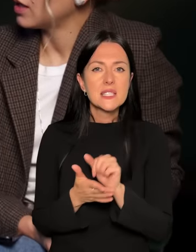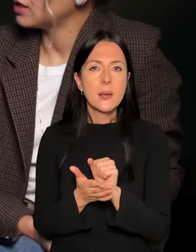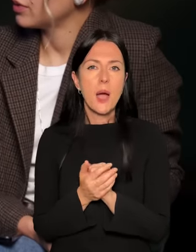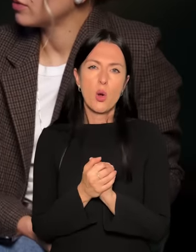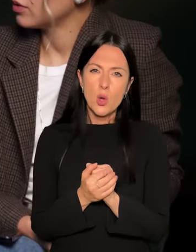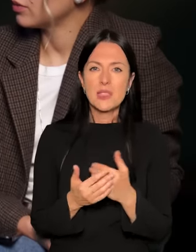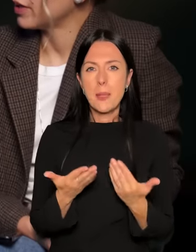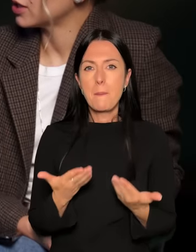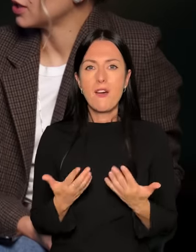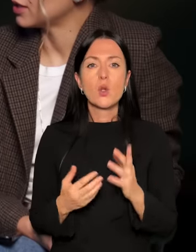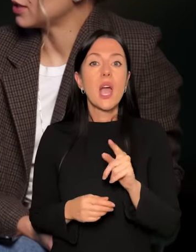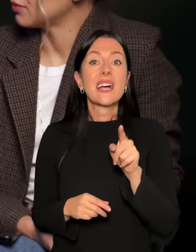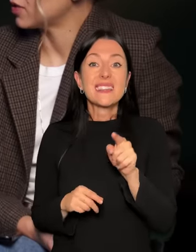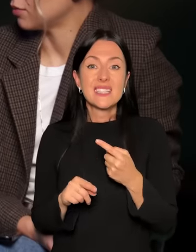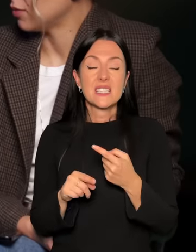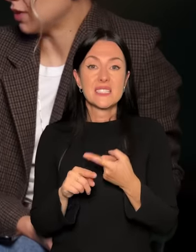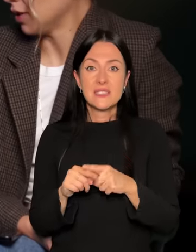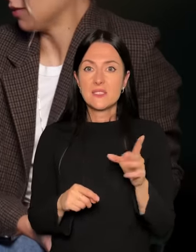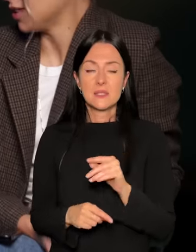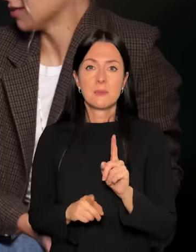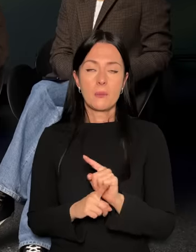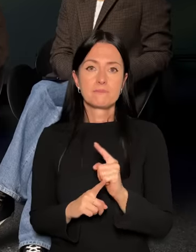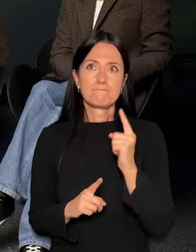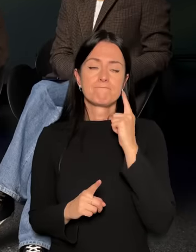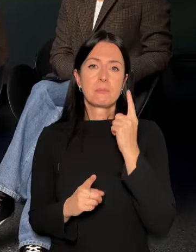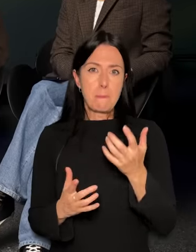And probably the first thing is, how did you come to terms with all of this? "how did I accept it?" I accepted it.